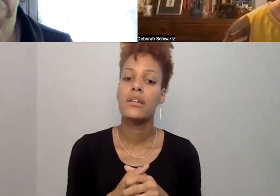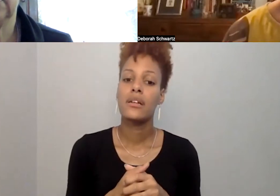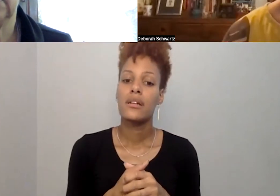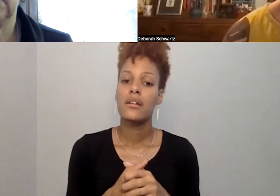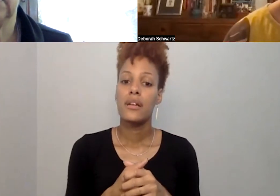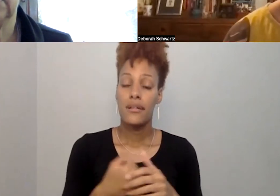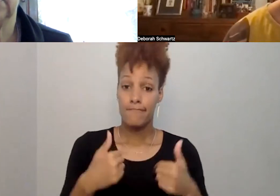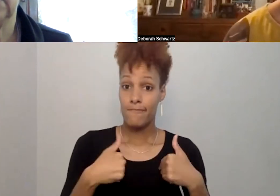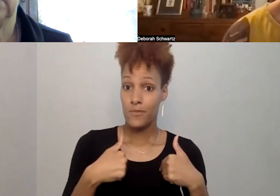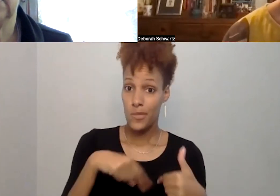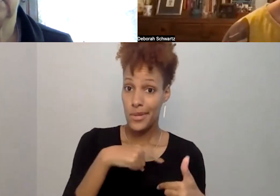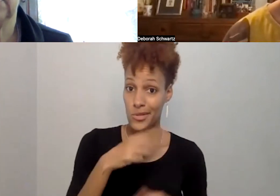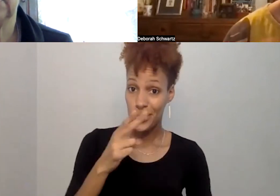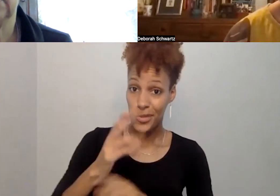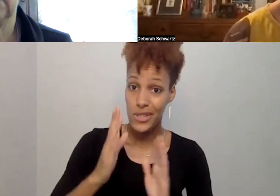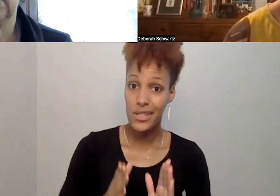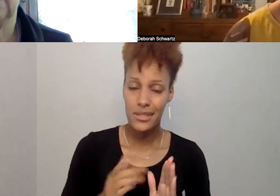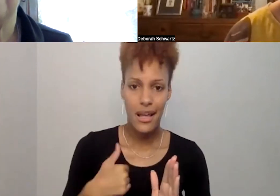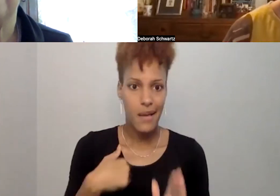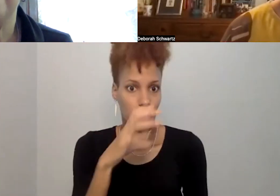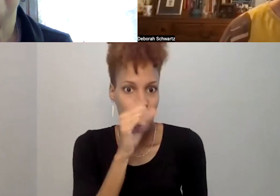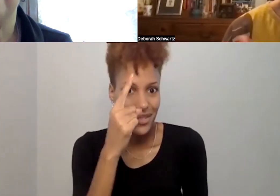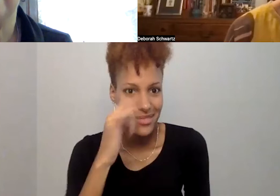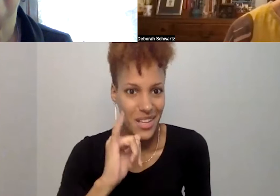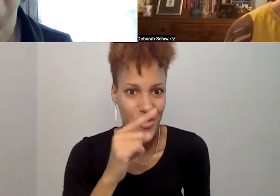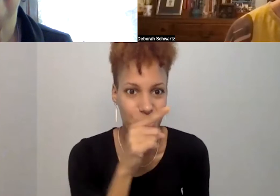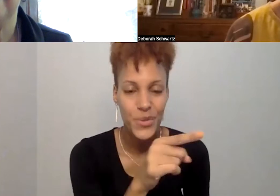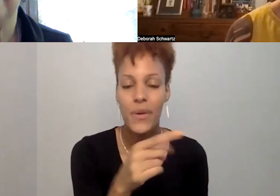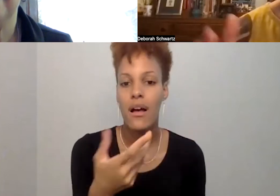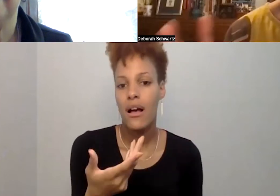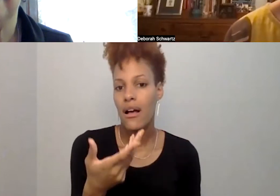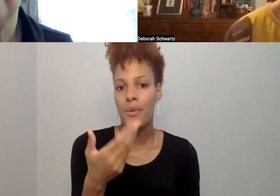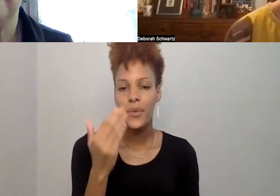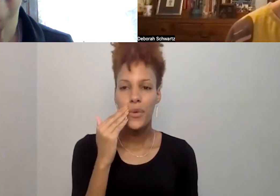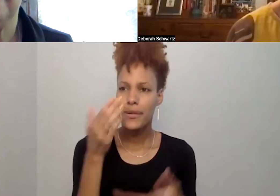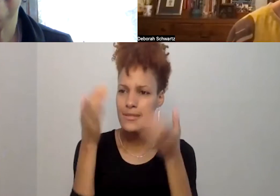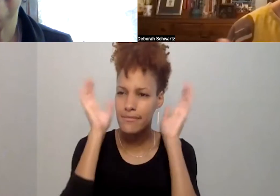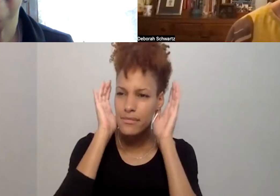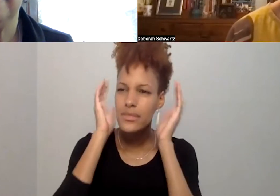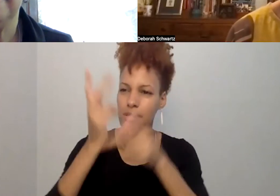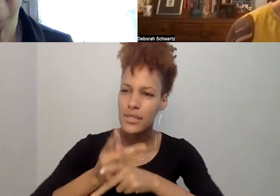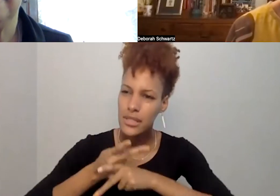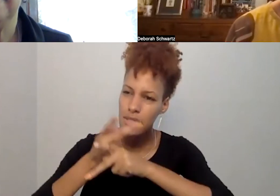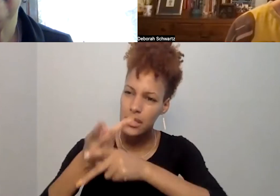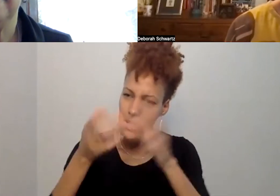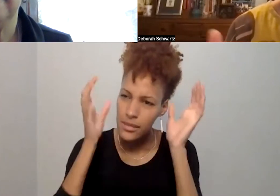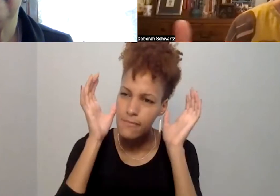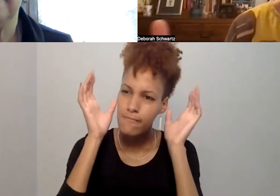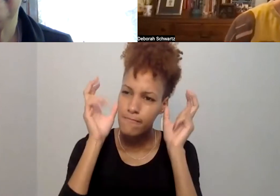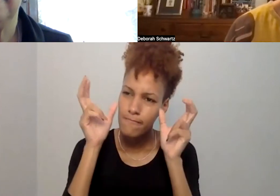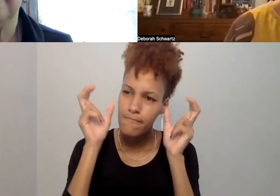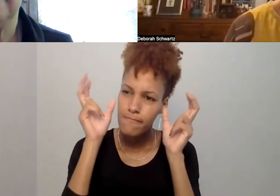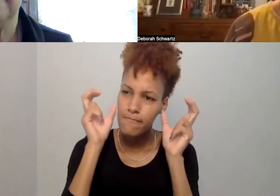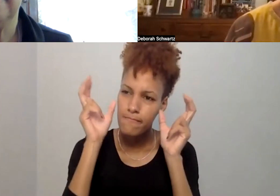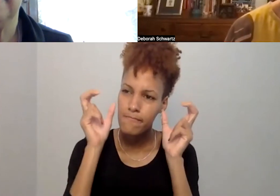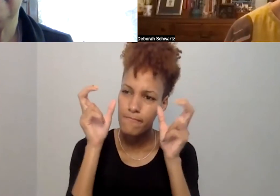a historian I'm assuming that, for you, that kind of you know listening carefully for the nuggets